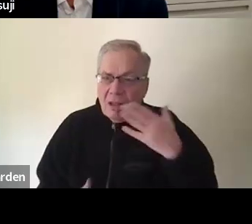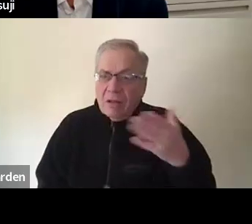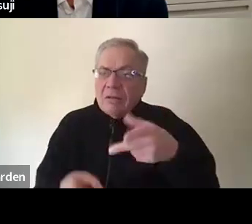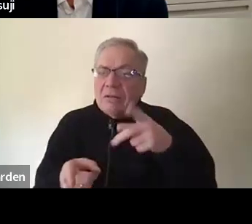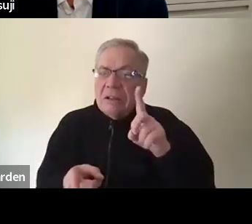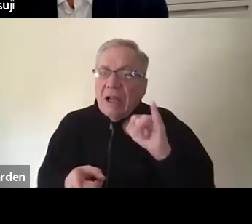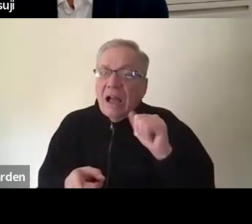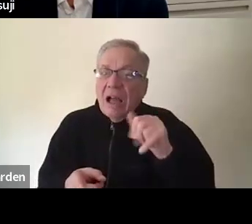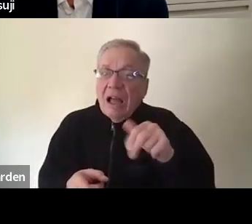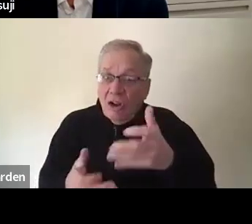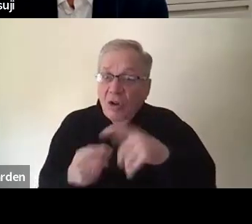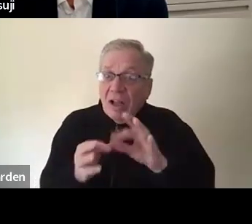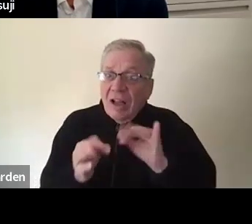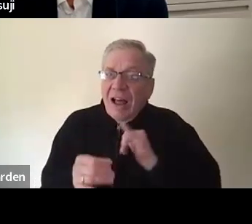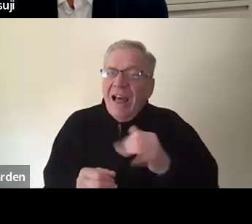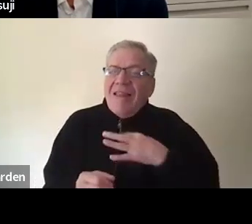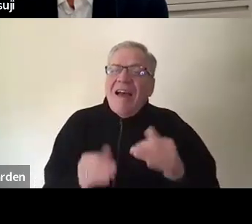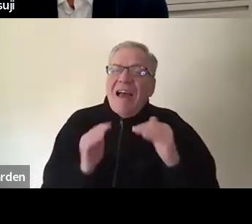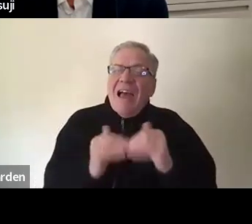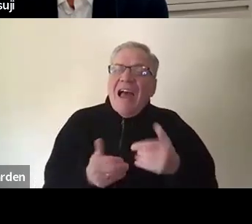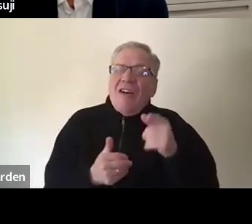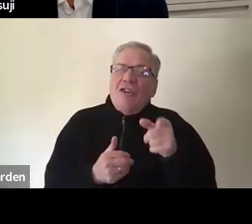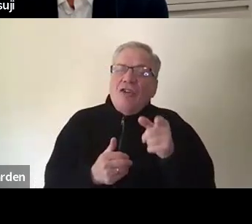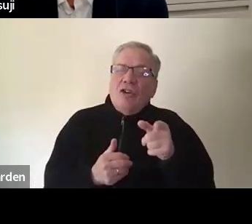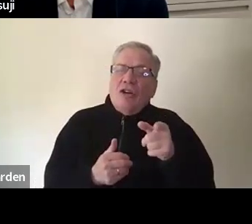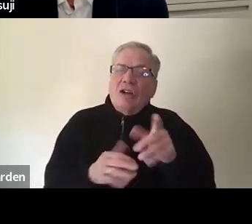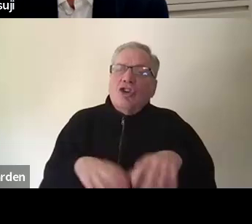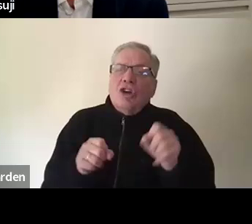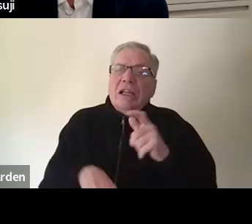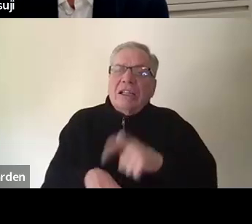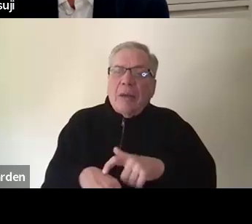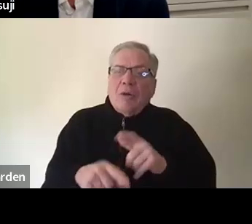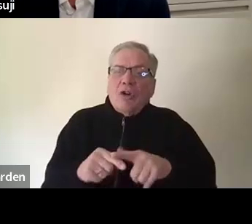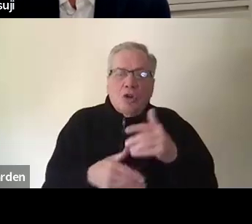do you want to add to that? I like how you took the time to first identify student